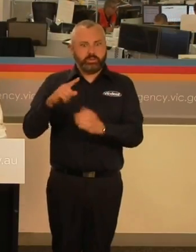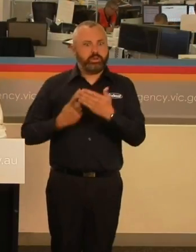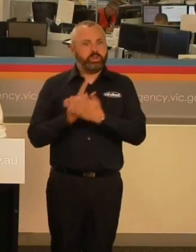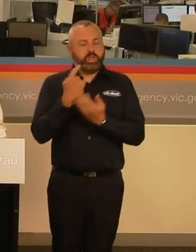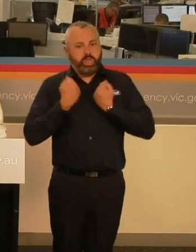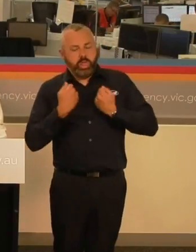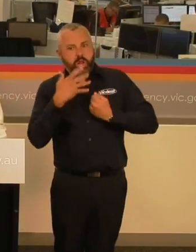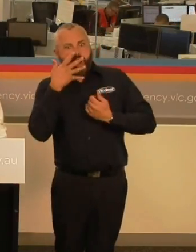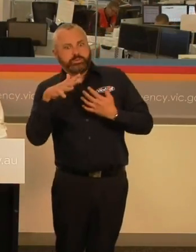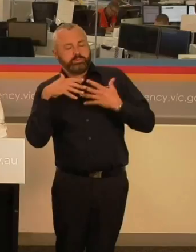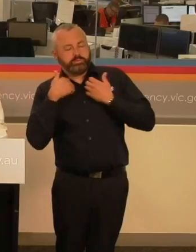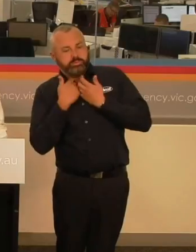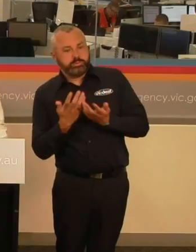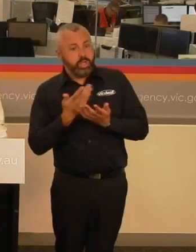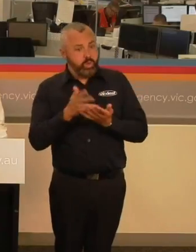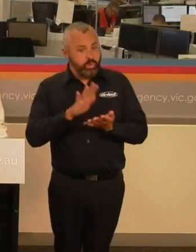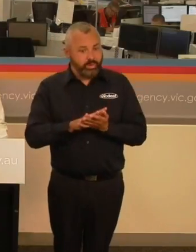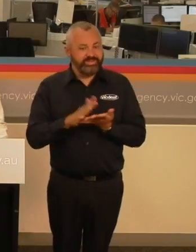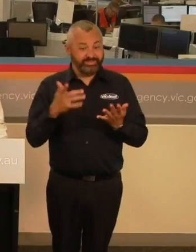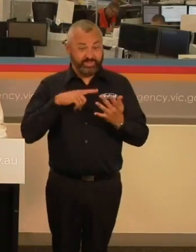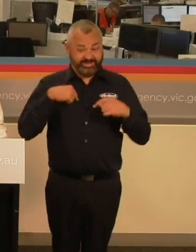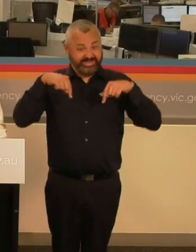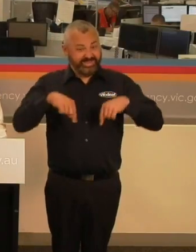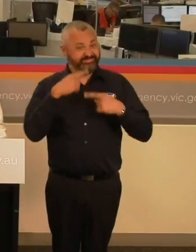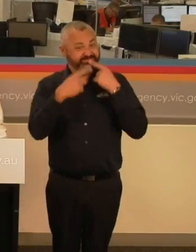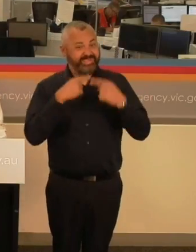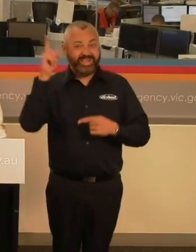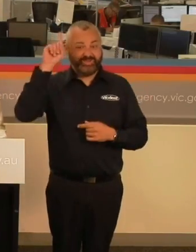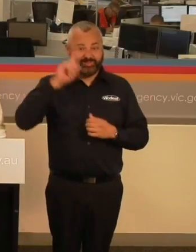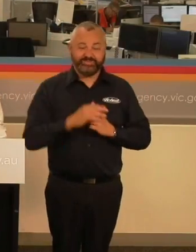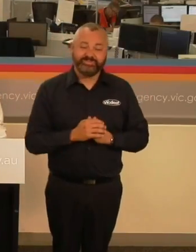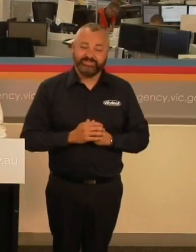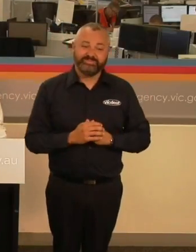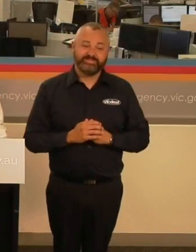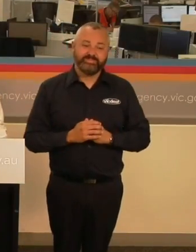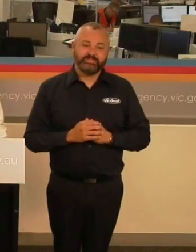information the first thing so obvious stay cool